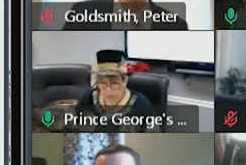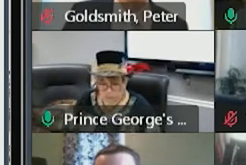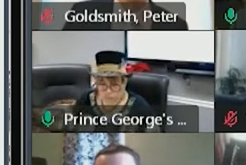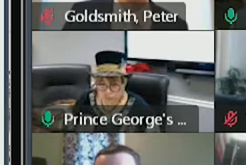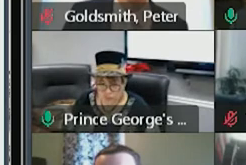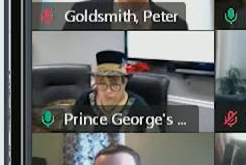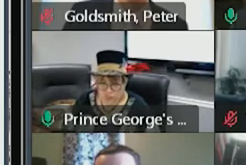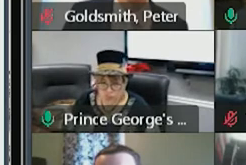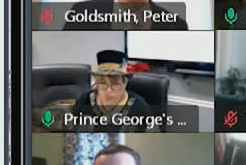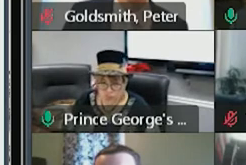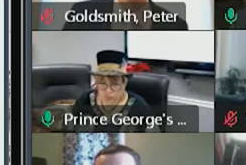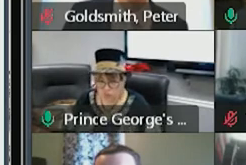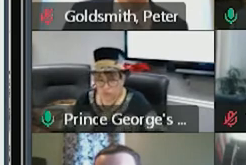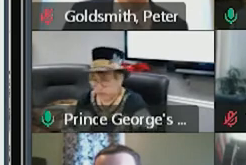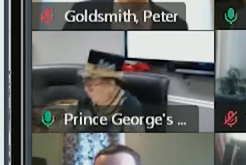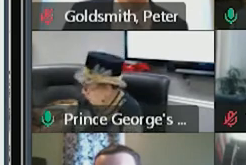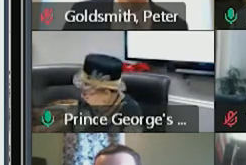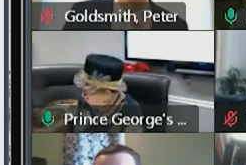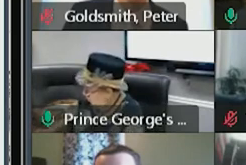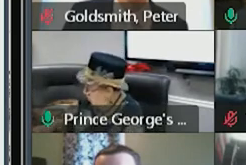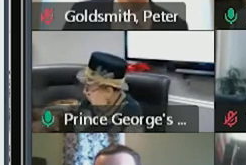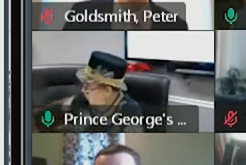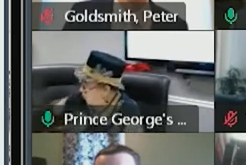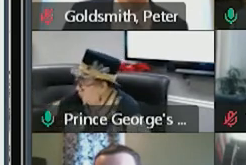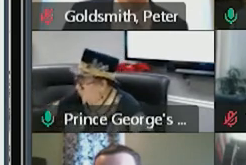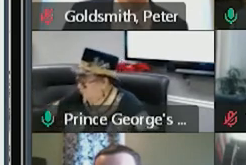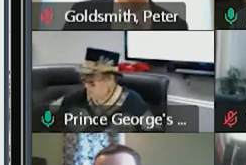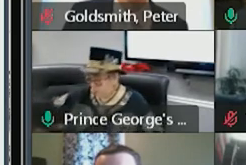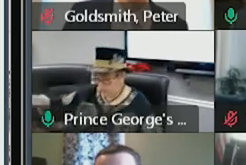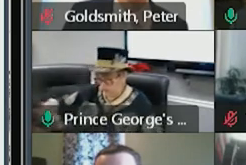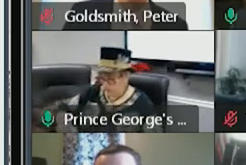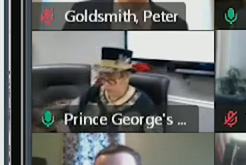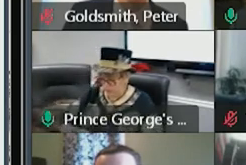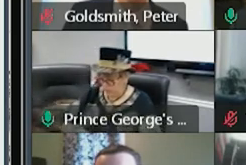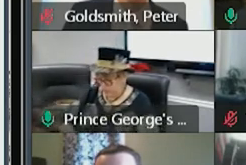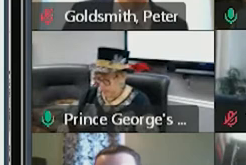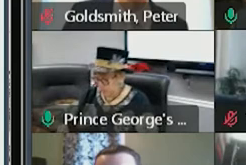roadway will be mitigated in the, in the backup or in the case file.